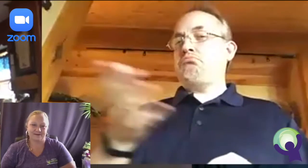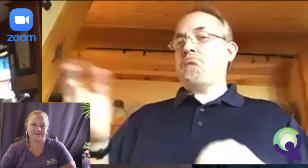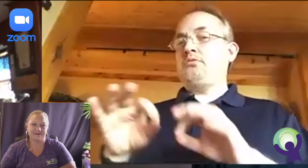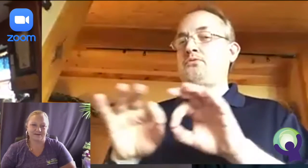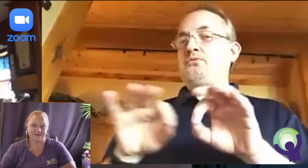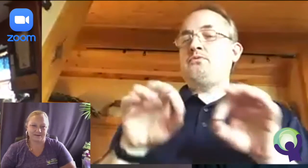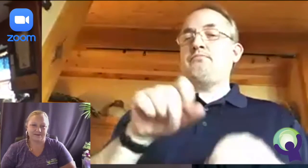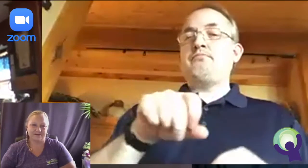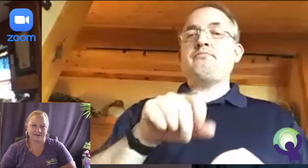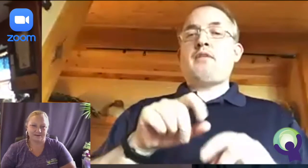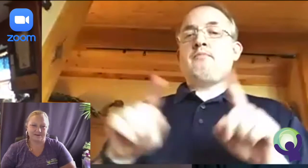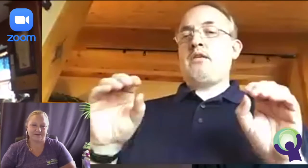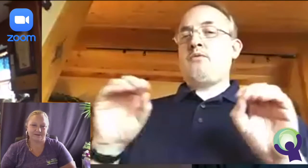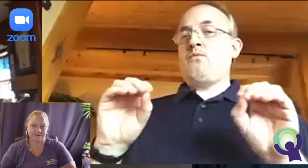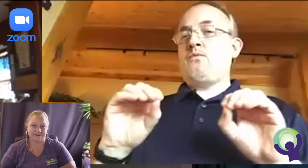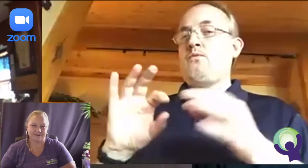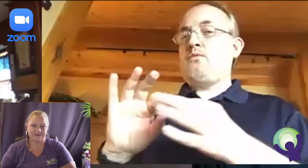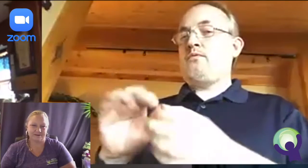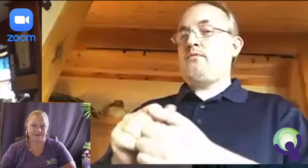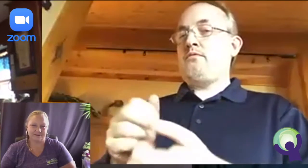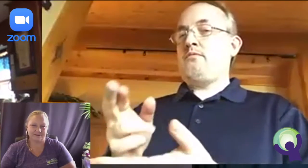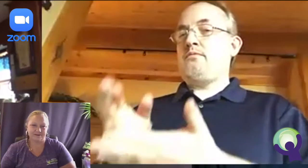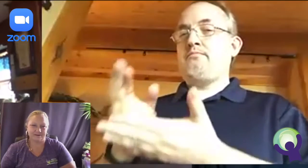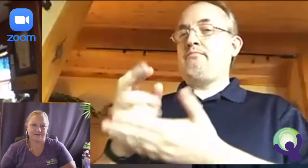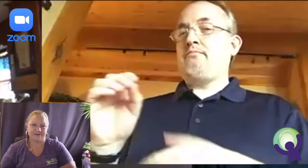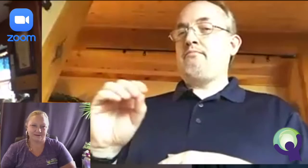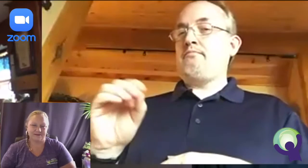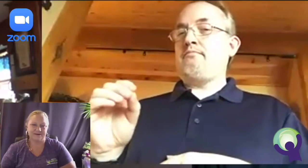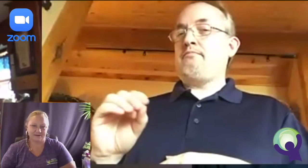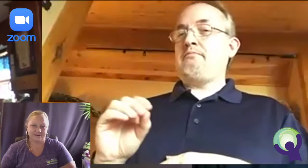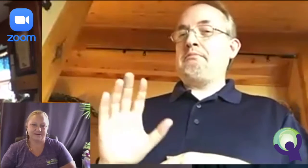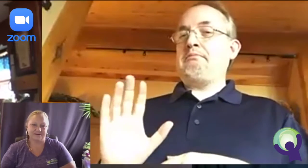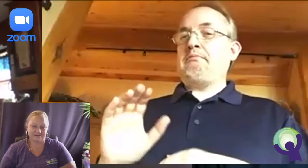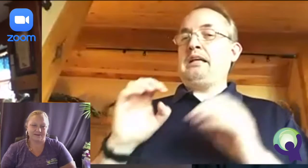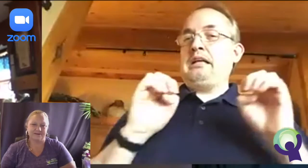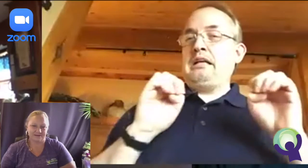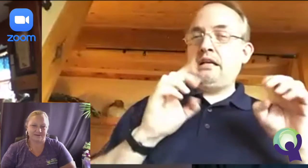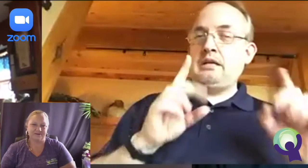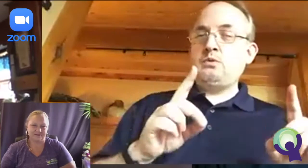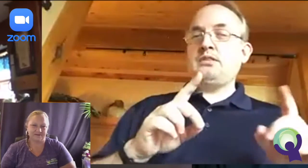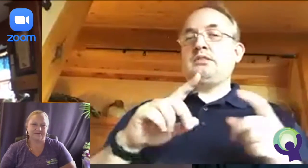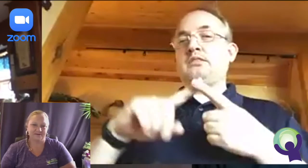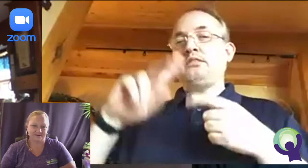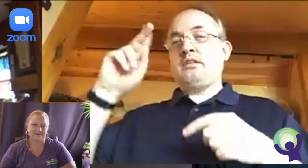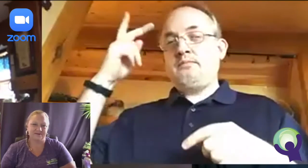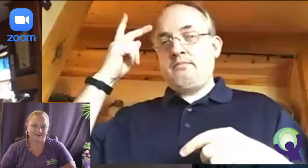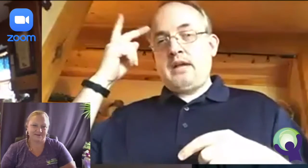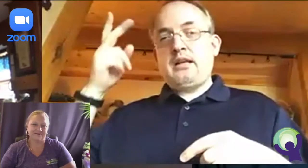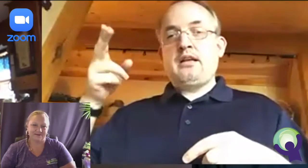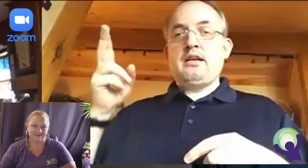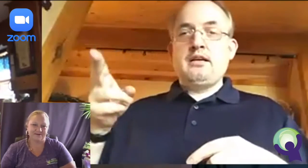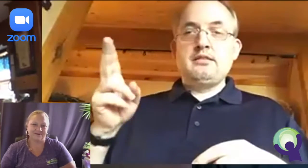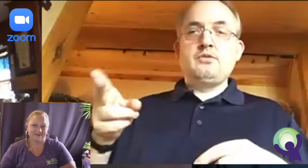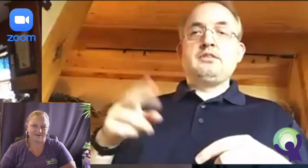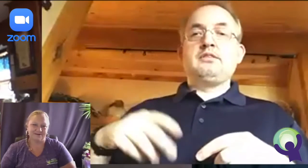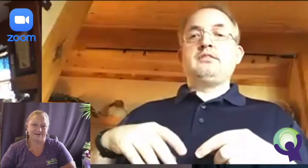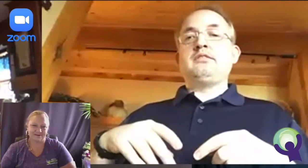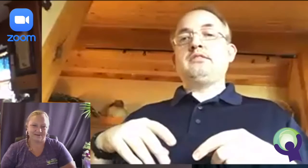their degrees vary some are related to rehabilitation some are related to education